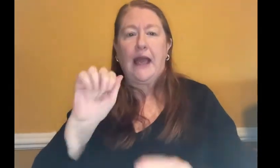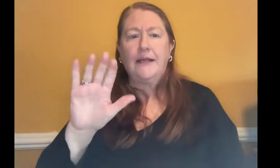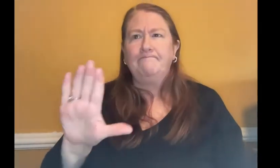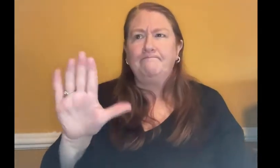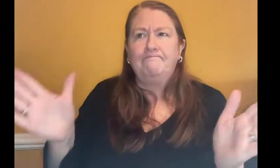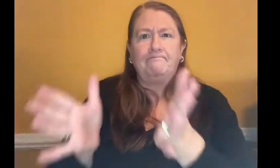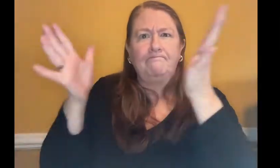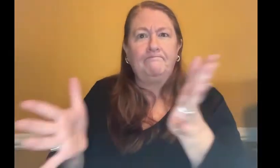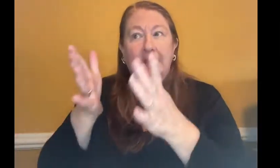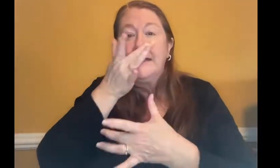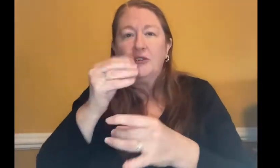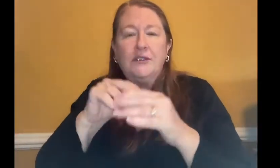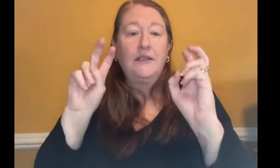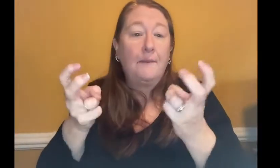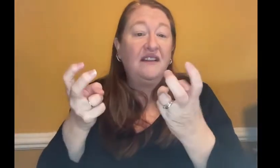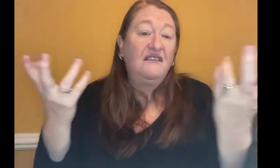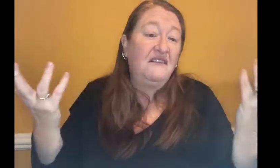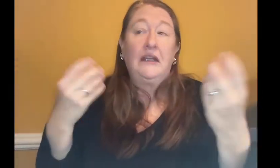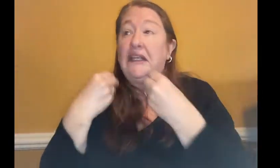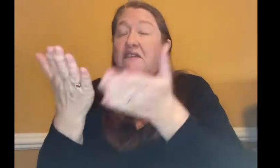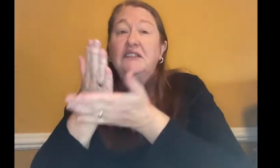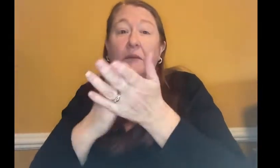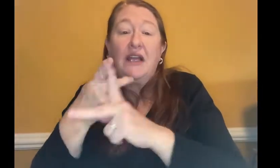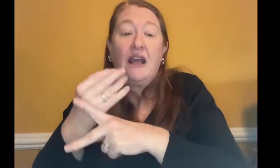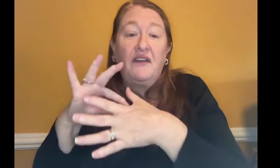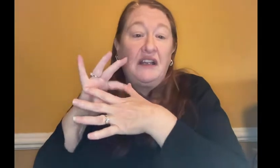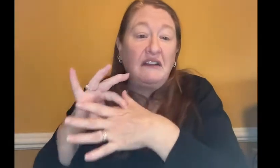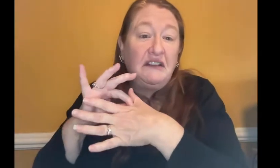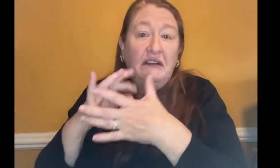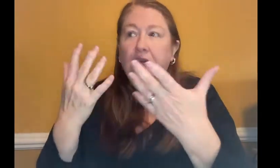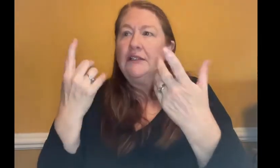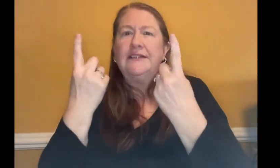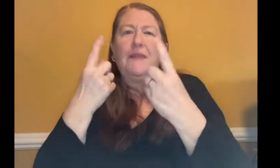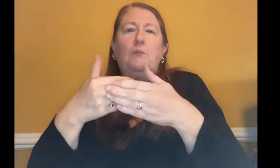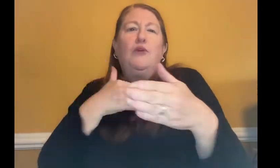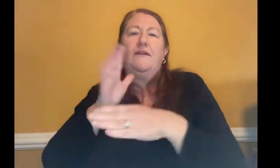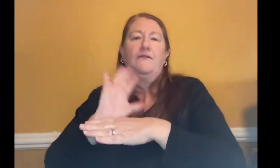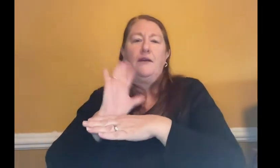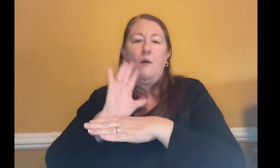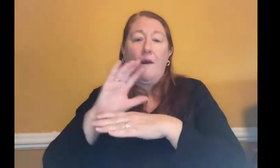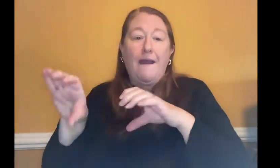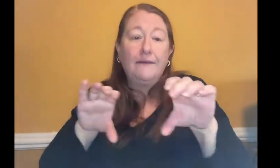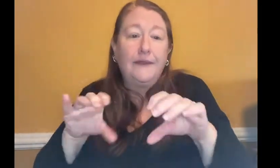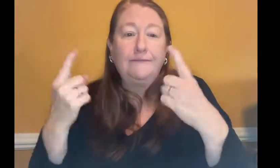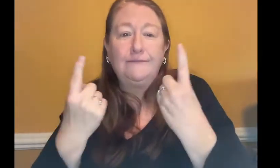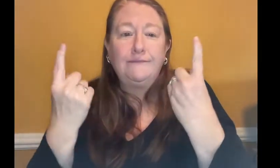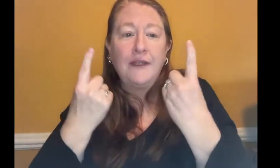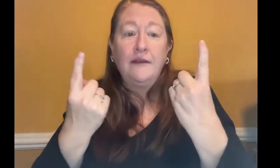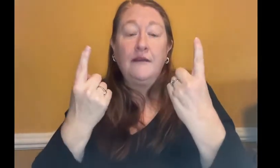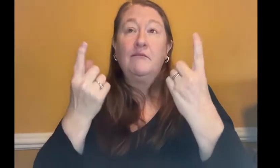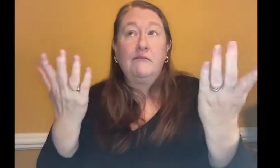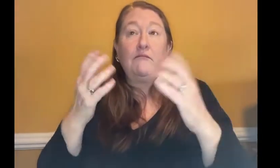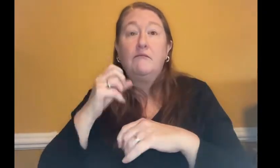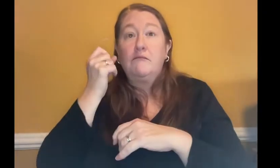teachers can generate interest in the topic and create some context for the video content with a pre-video activity.